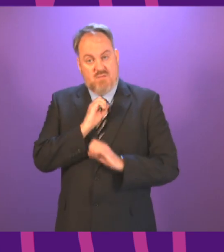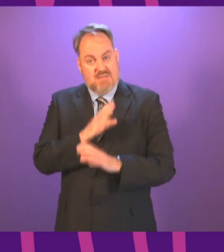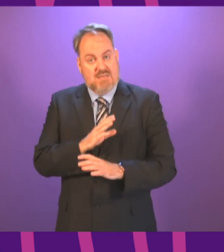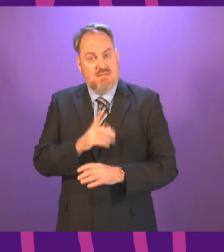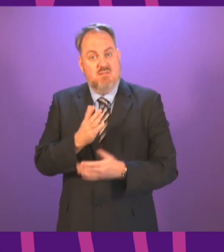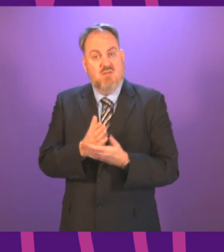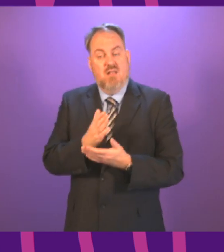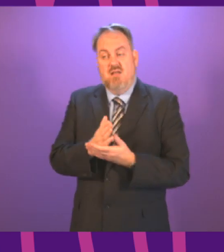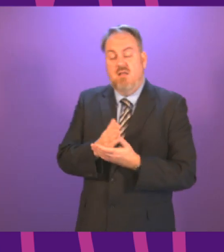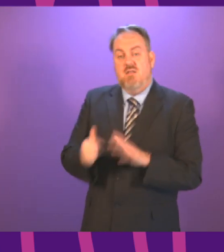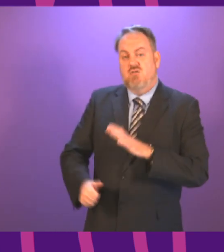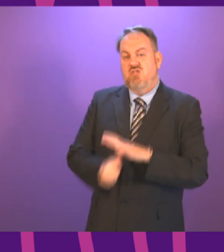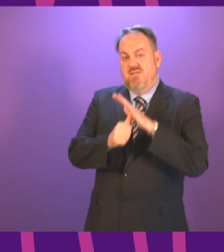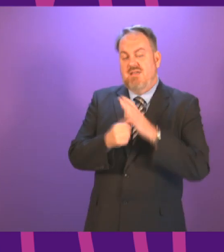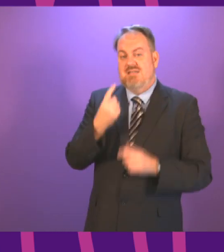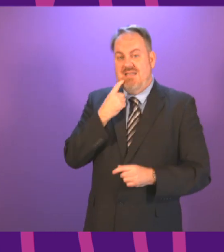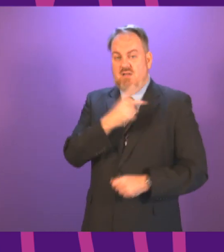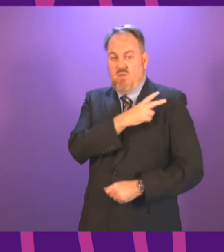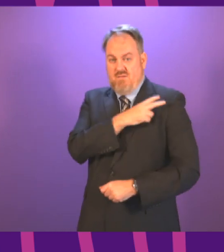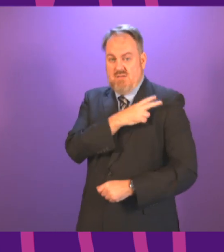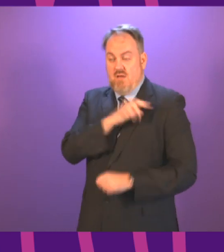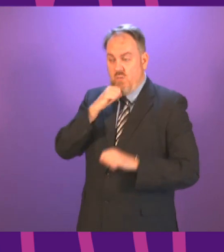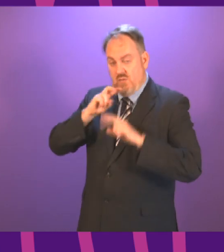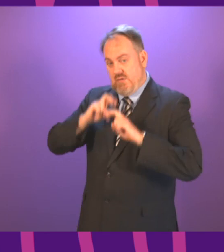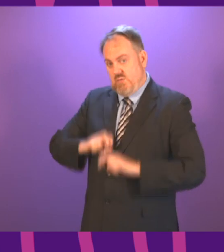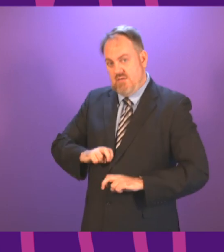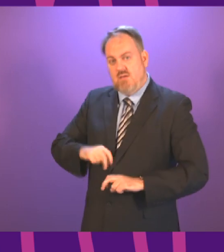issues, and the chief dental officer will certainly be doing that.